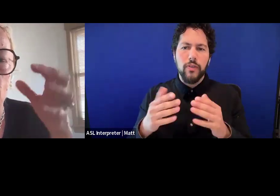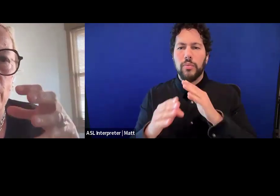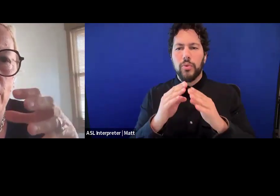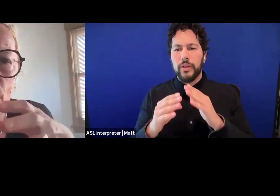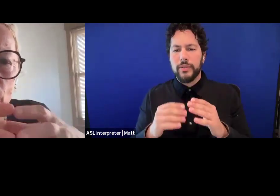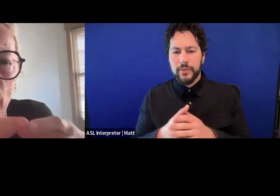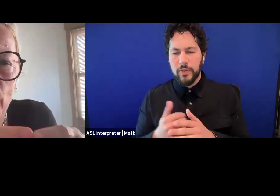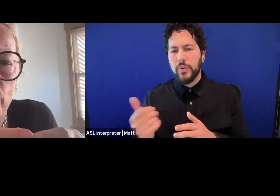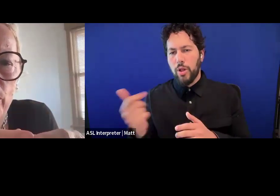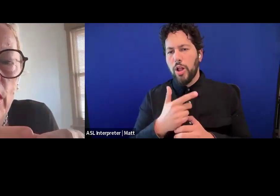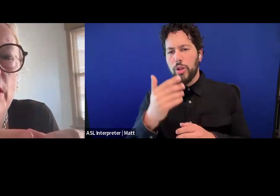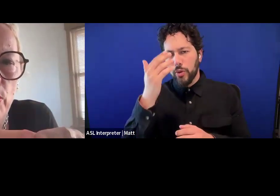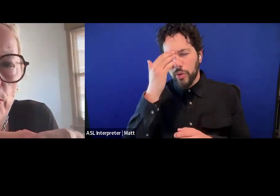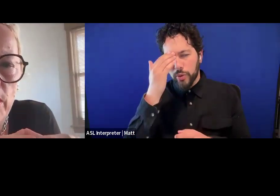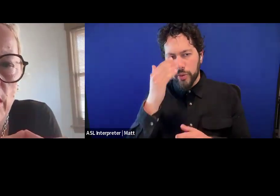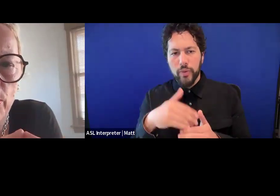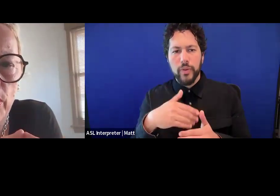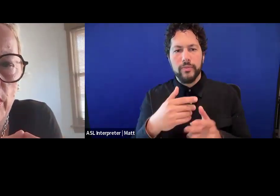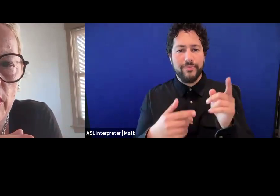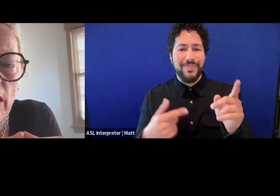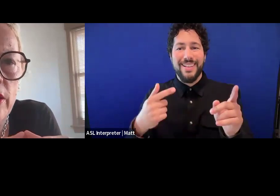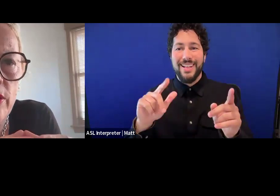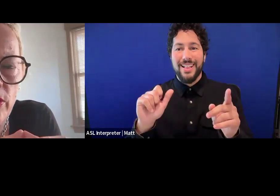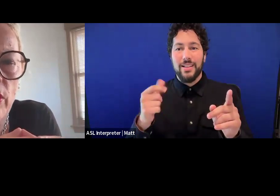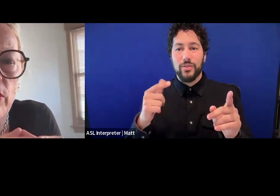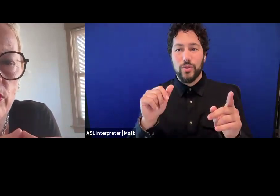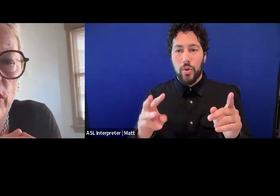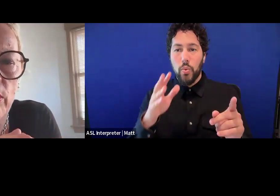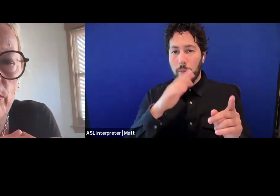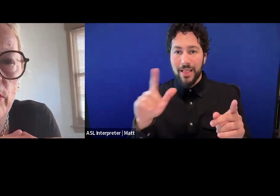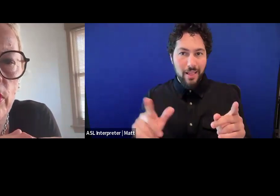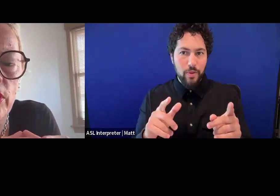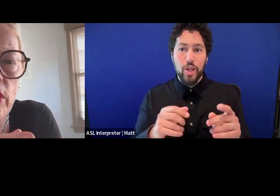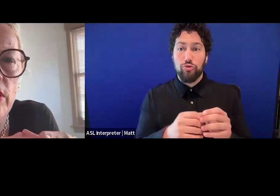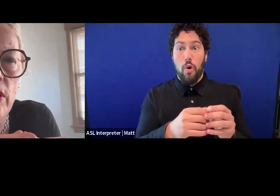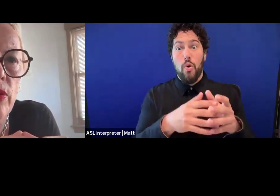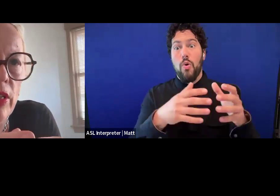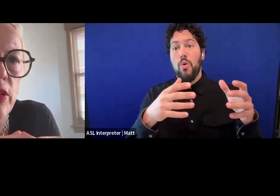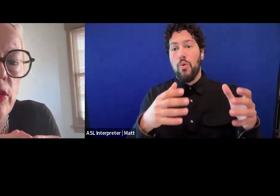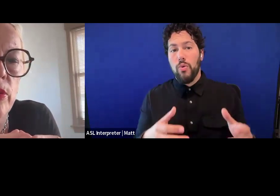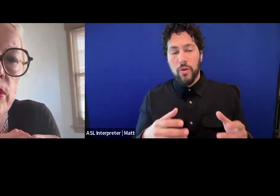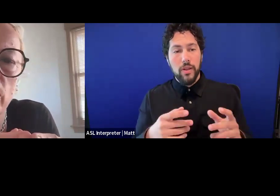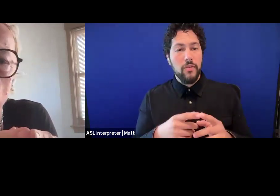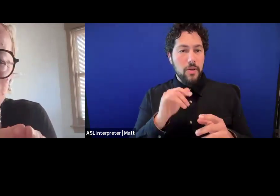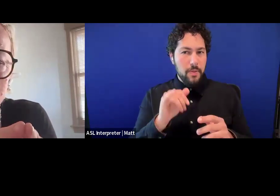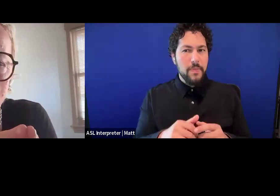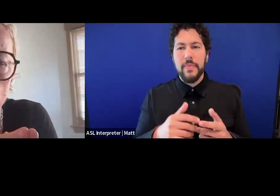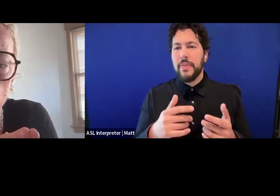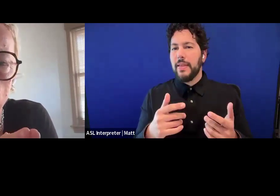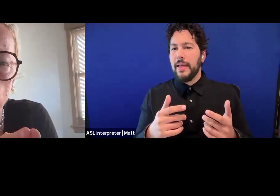So, um, Glasgow Women's Library has grown from This is a grassroots, um, origin.